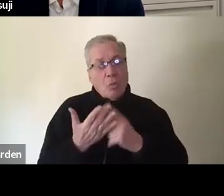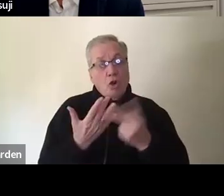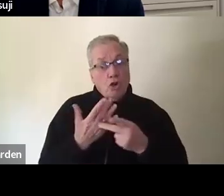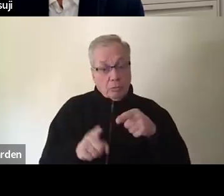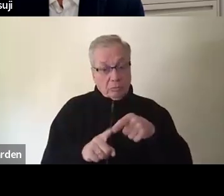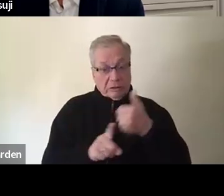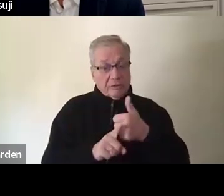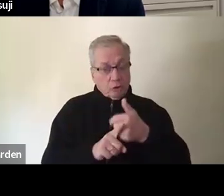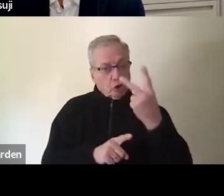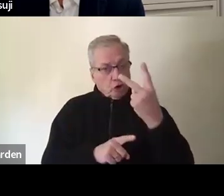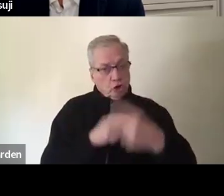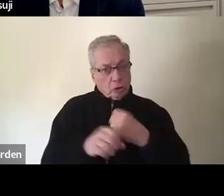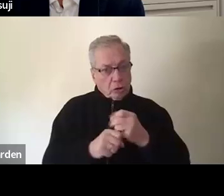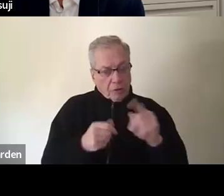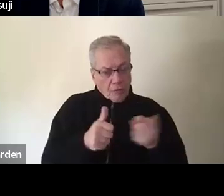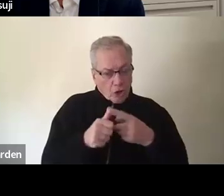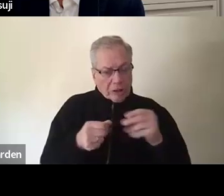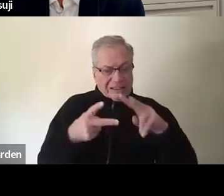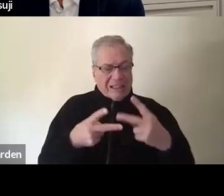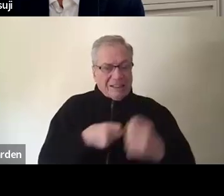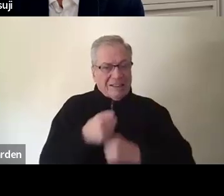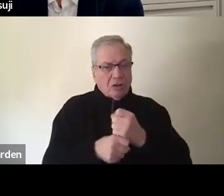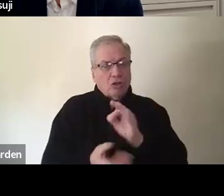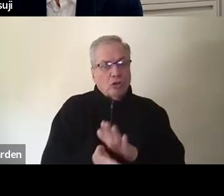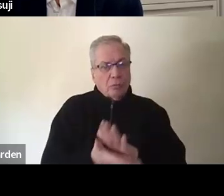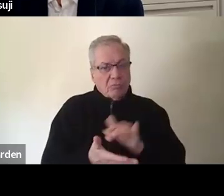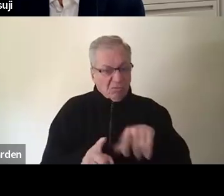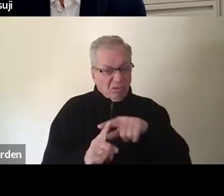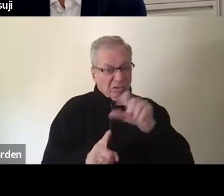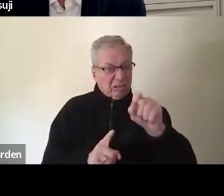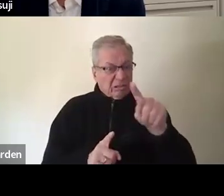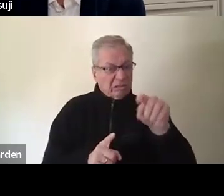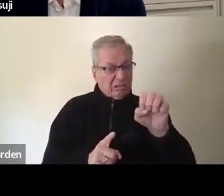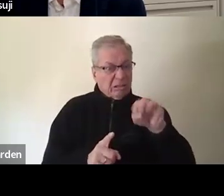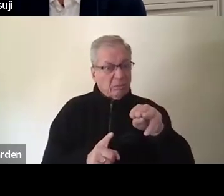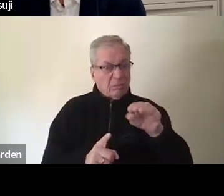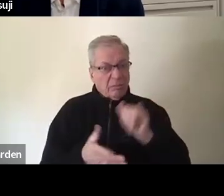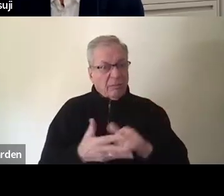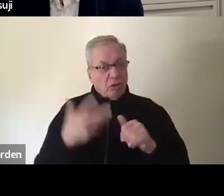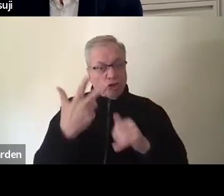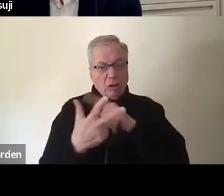it is the first and second years. It is STEM so it goes across three colleges and now we